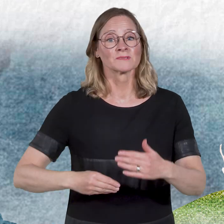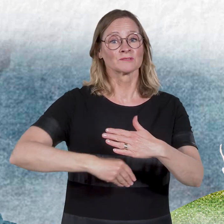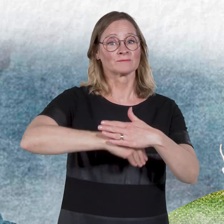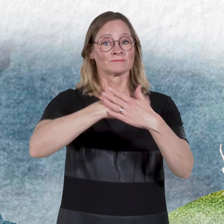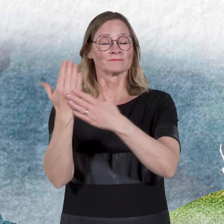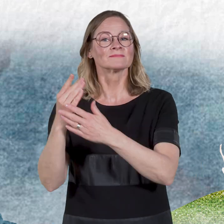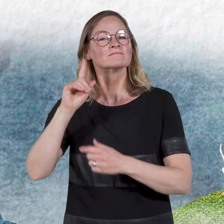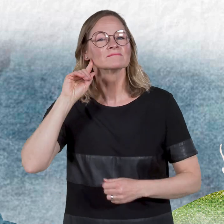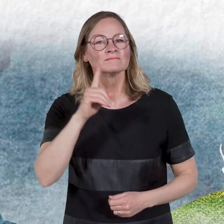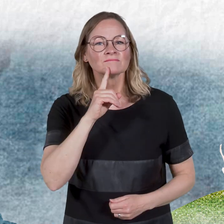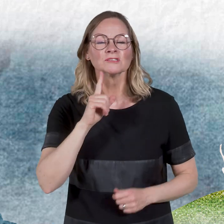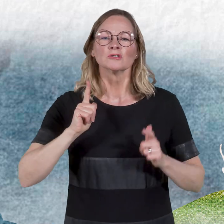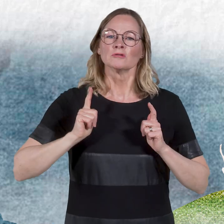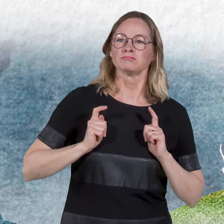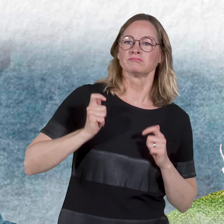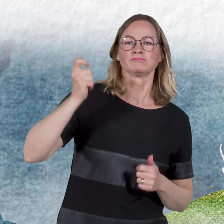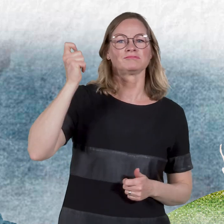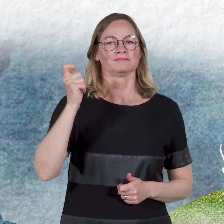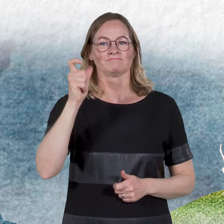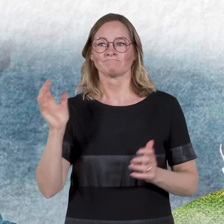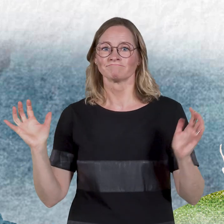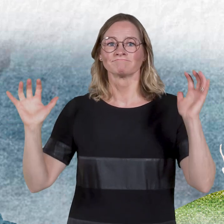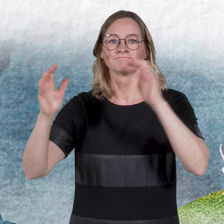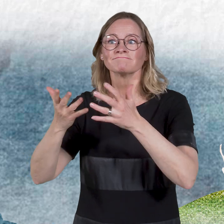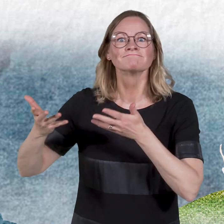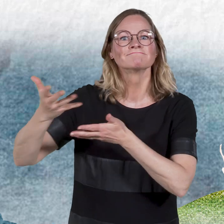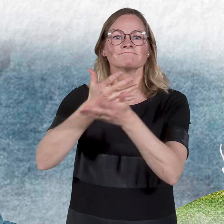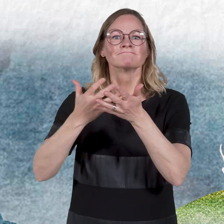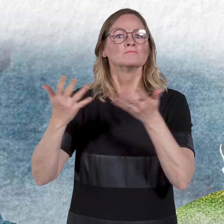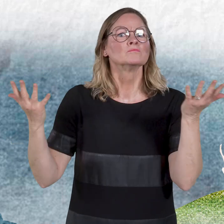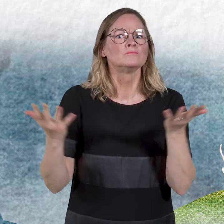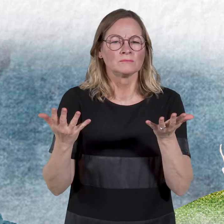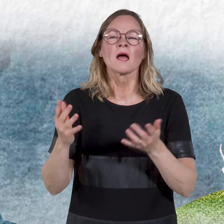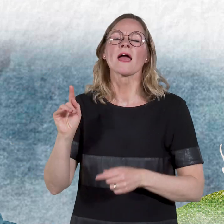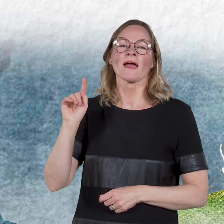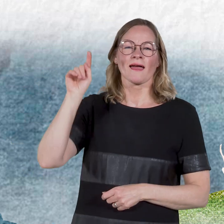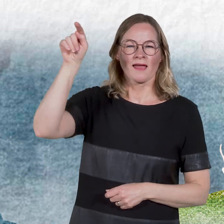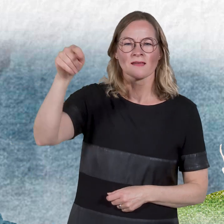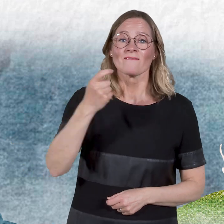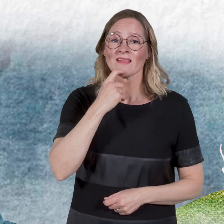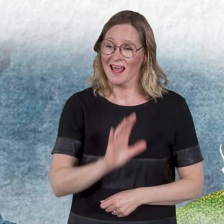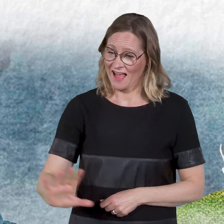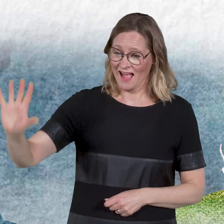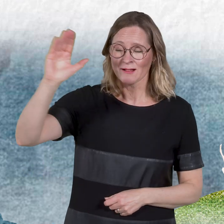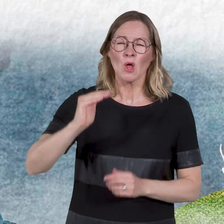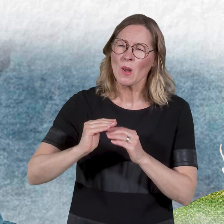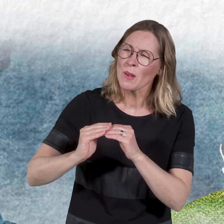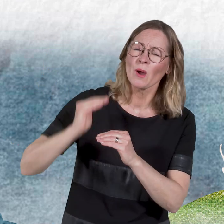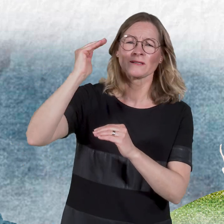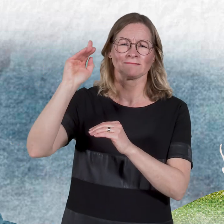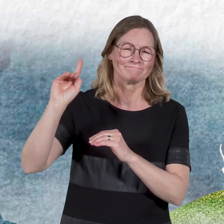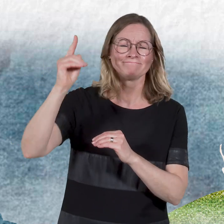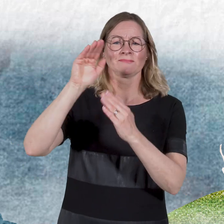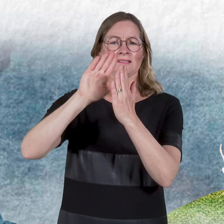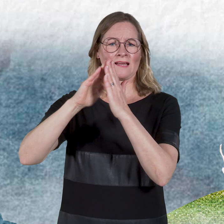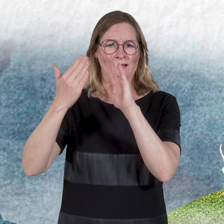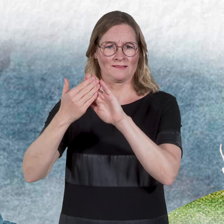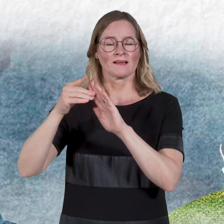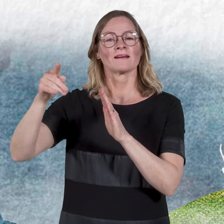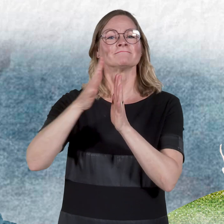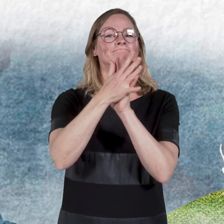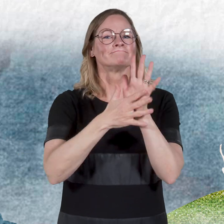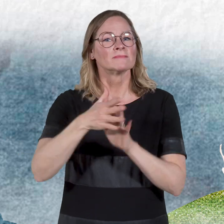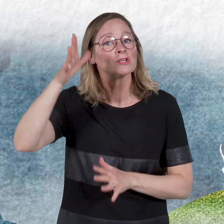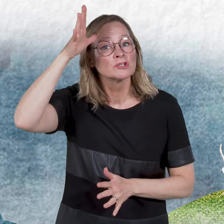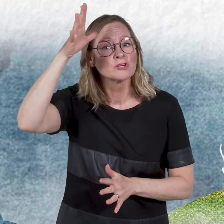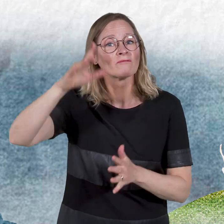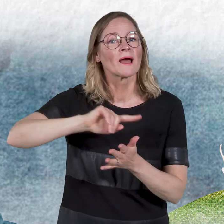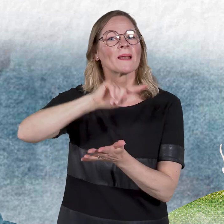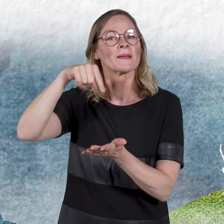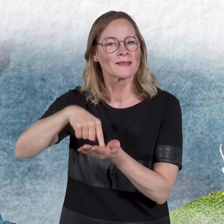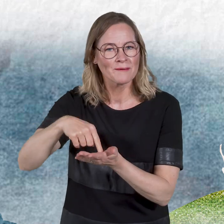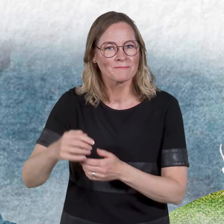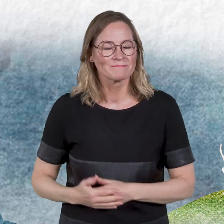The event will be held in Rovaniemi, the northernmost city in Finland, -